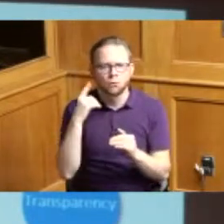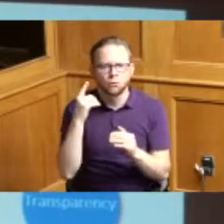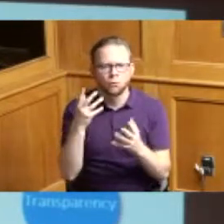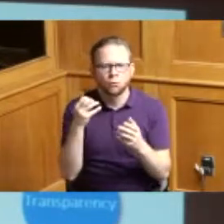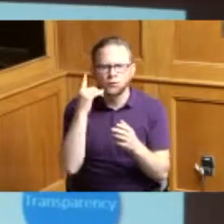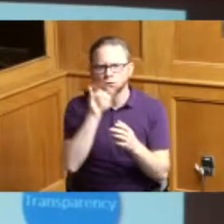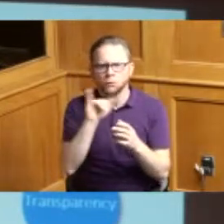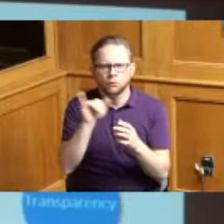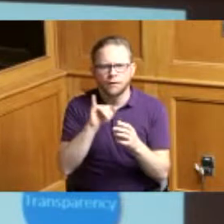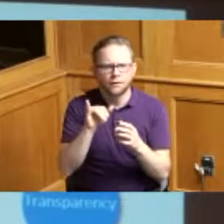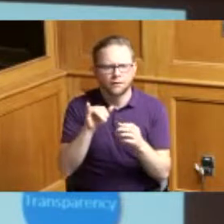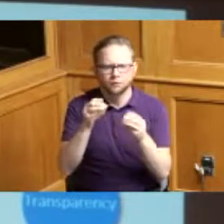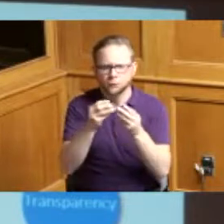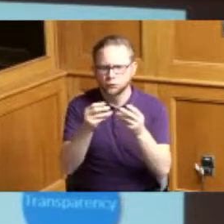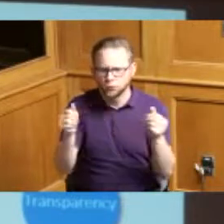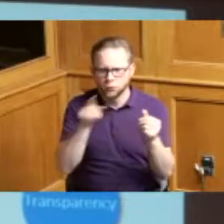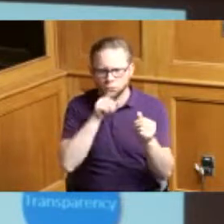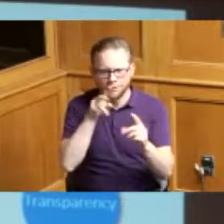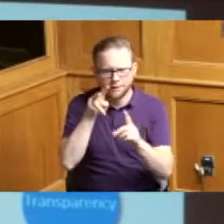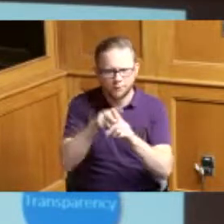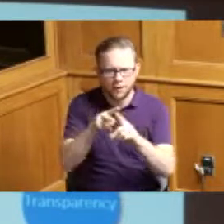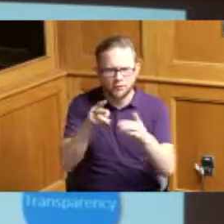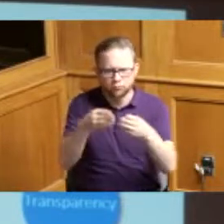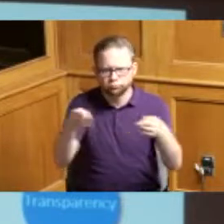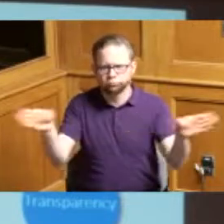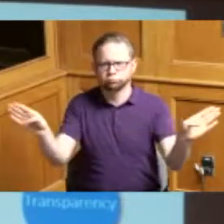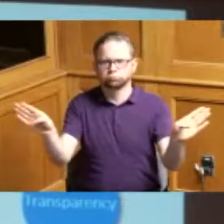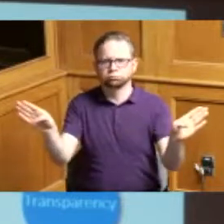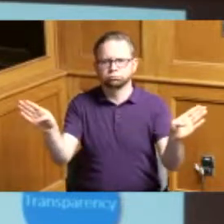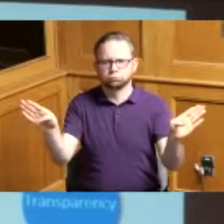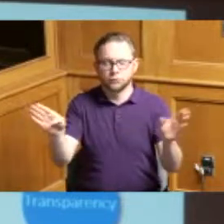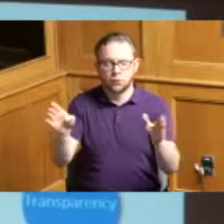solution we need to make sure that they're cost effective and that they are defensible